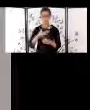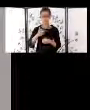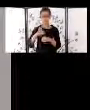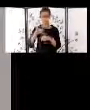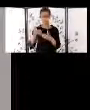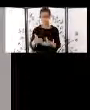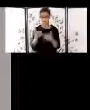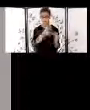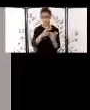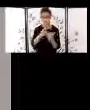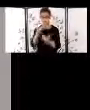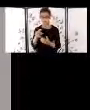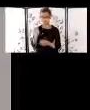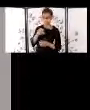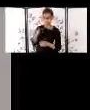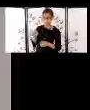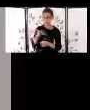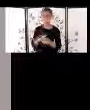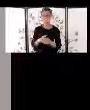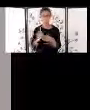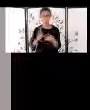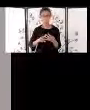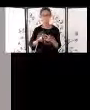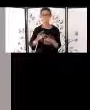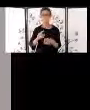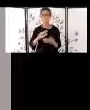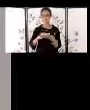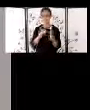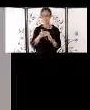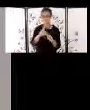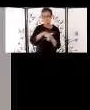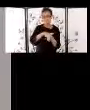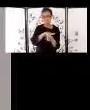connection section is limited. Do you have recommendations for other ways I might approach